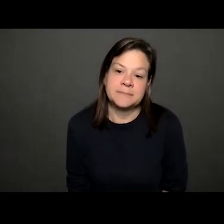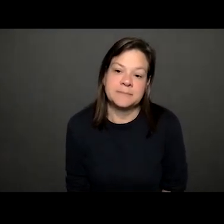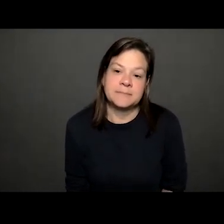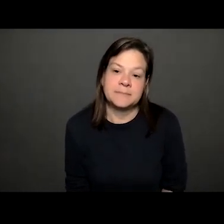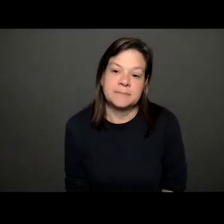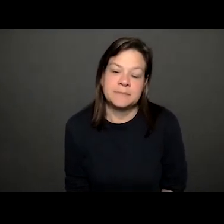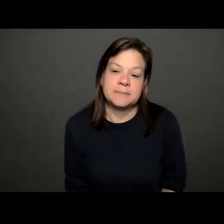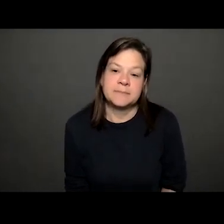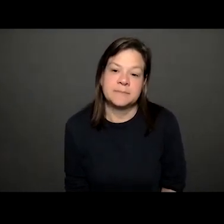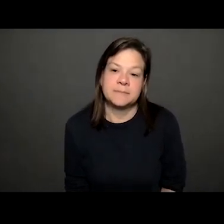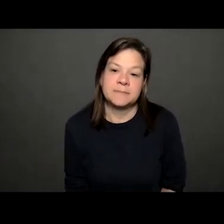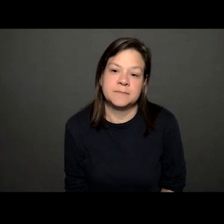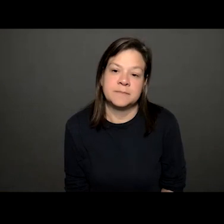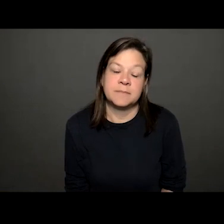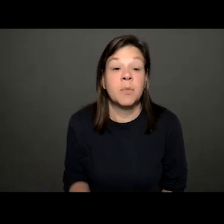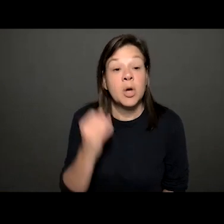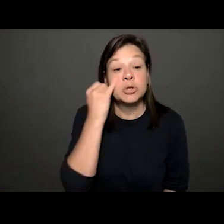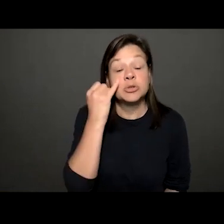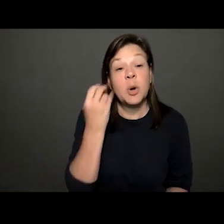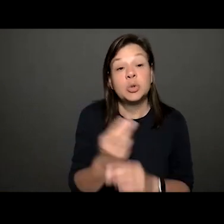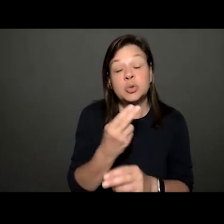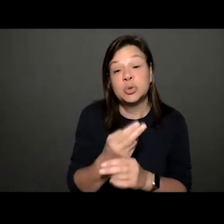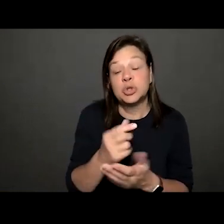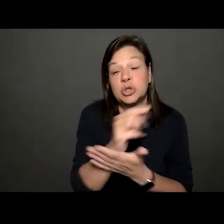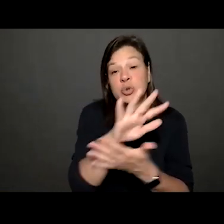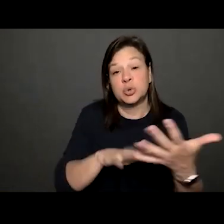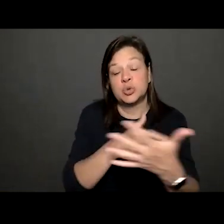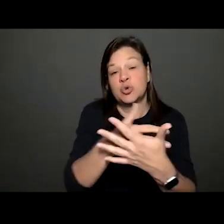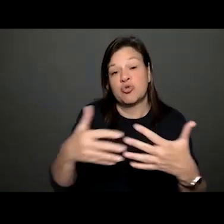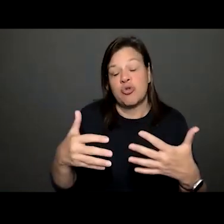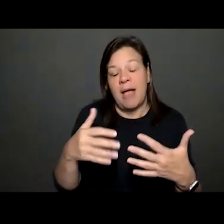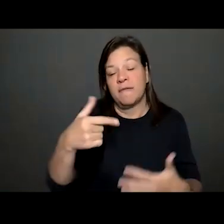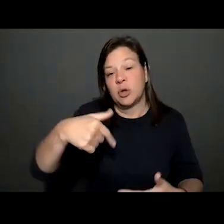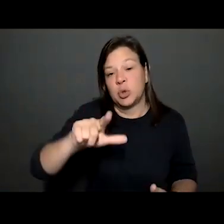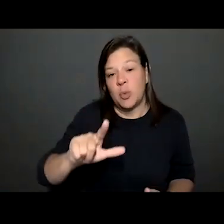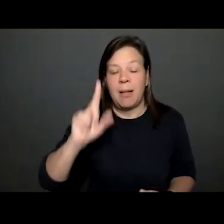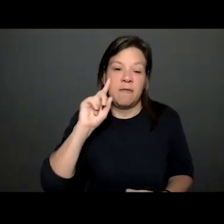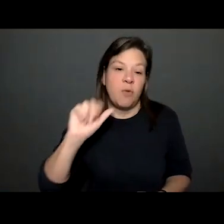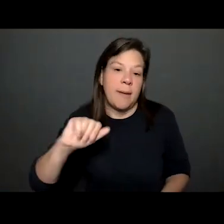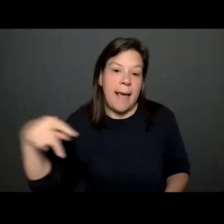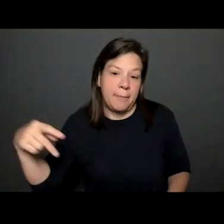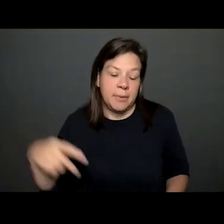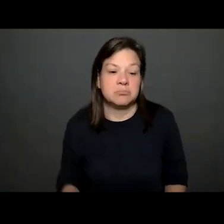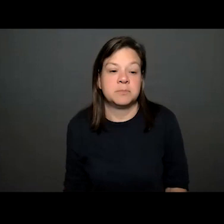GRAPHQL FOR AN APP. WHAT IS GREAT YOU CAN GRAB THE DATA THAT YOU WANT.